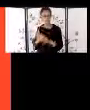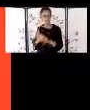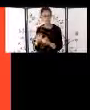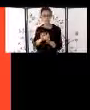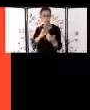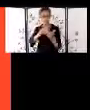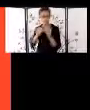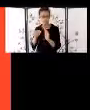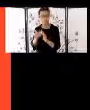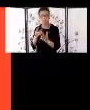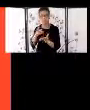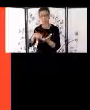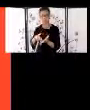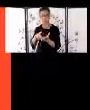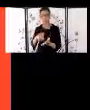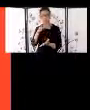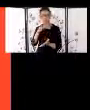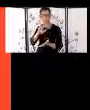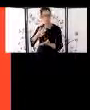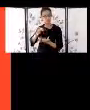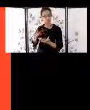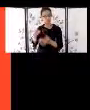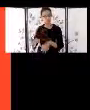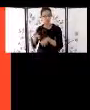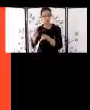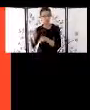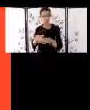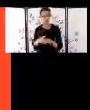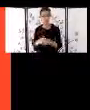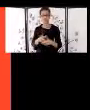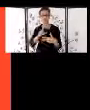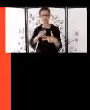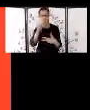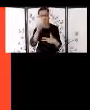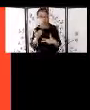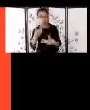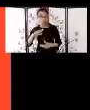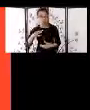the proposed project. Good applications have sufficient responses that address the criteria